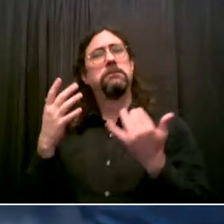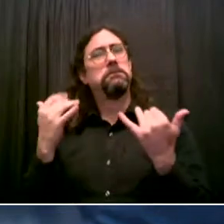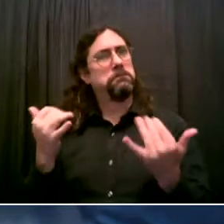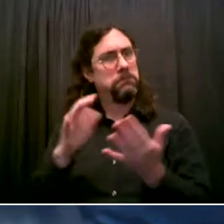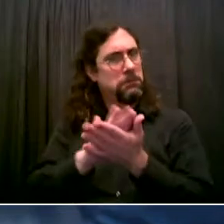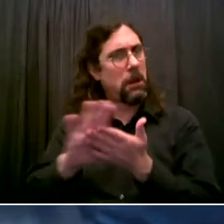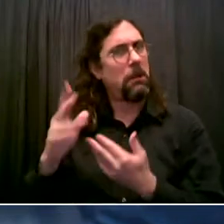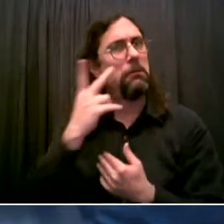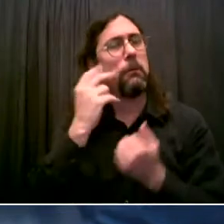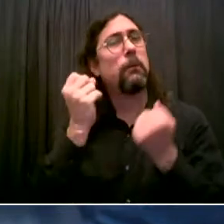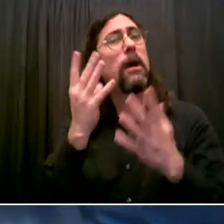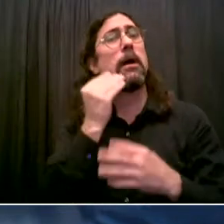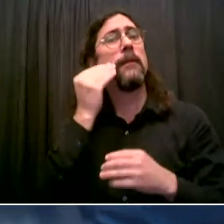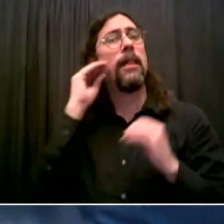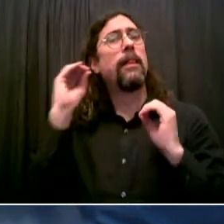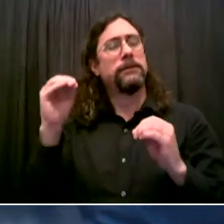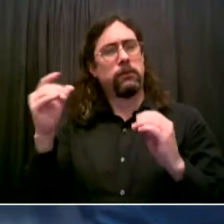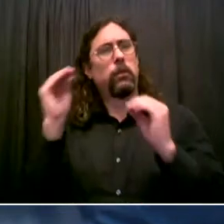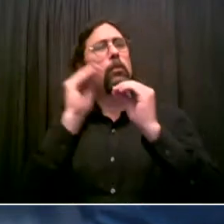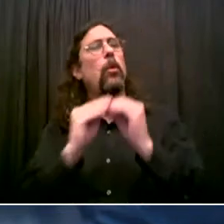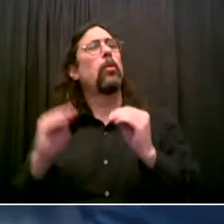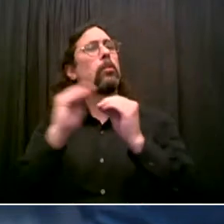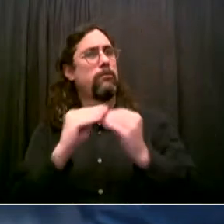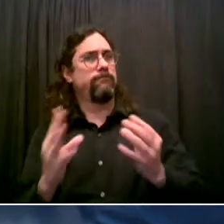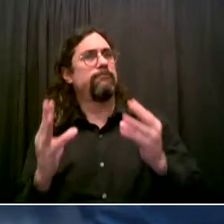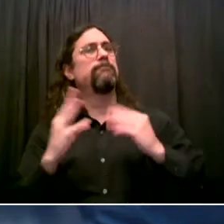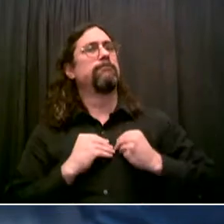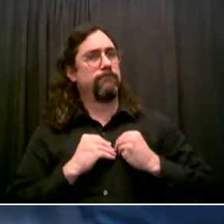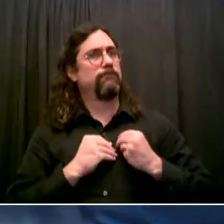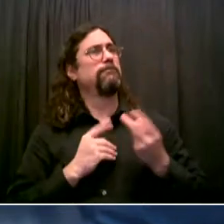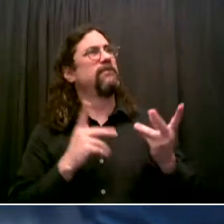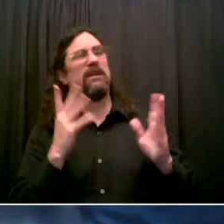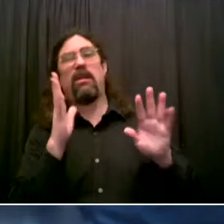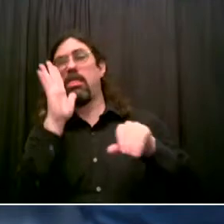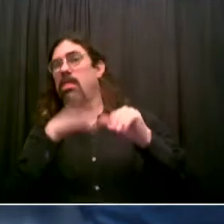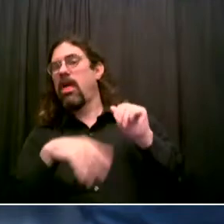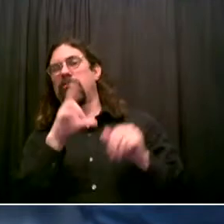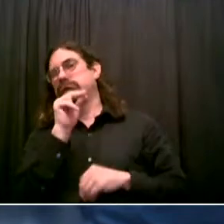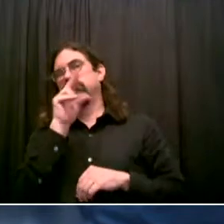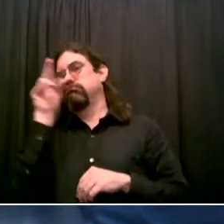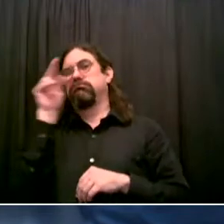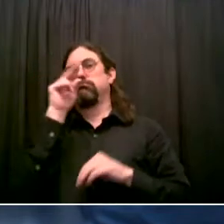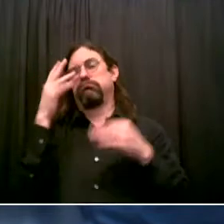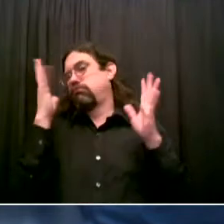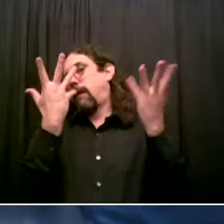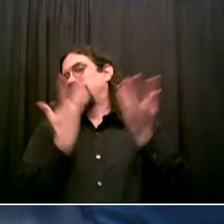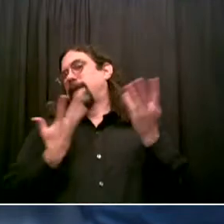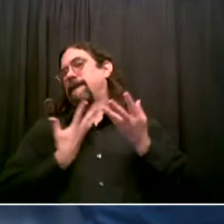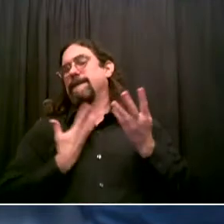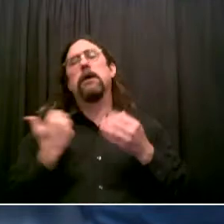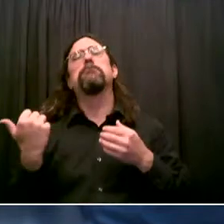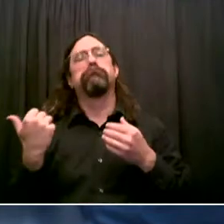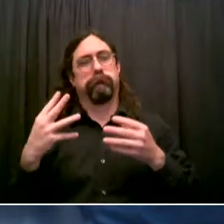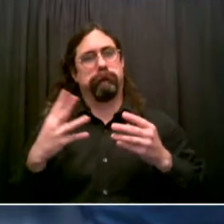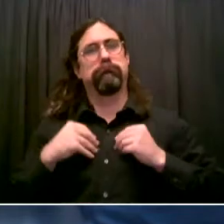MORE SPECIALIZED BEDS TO HELP THOSE COMING OFF THE STREETS